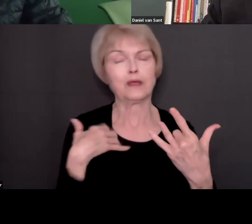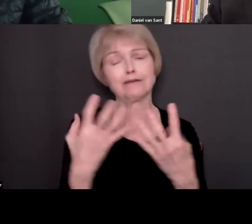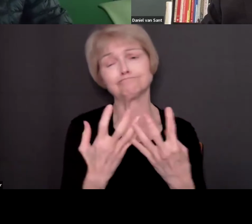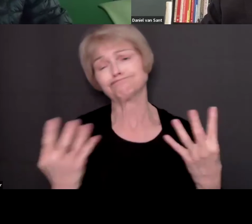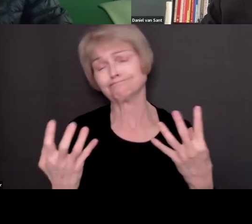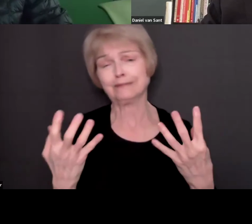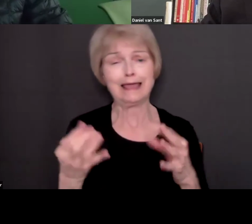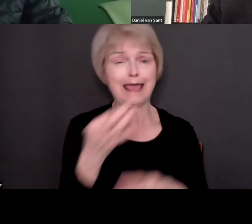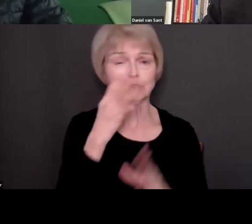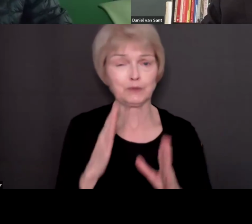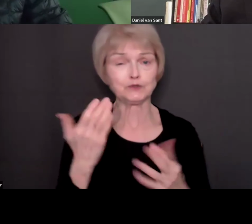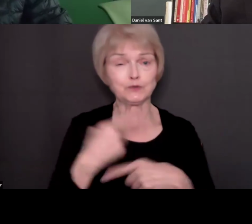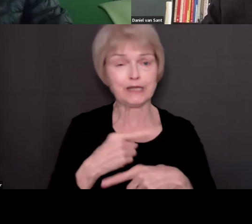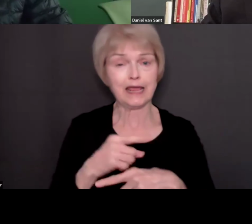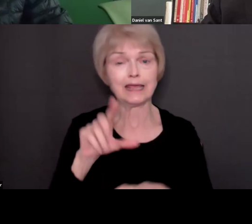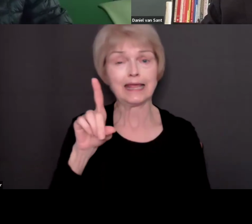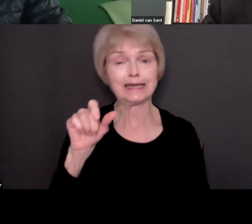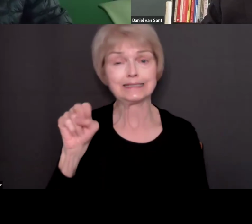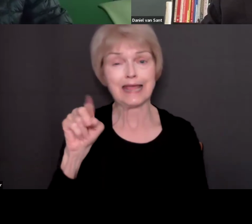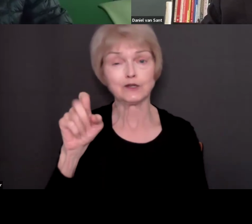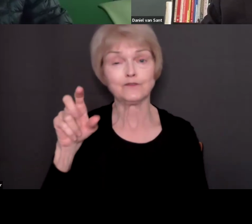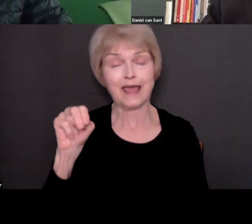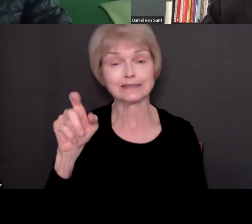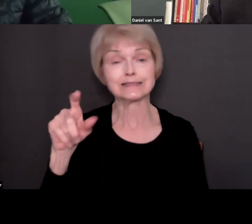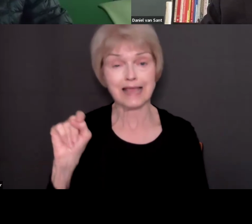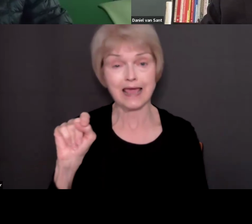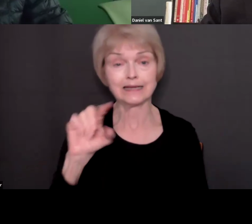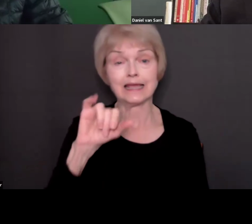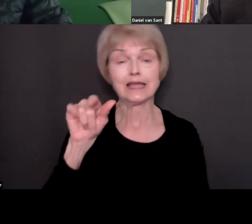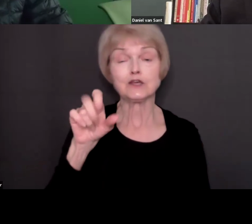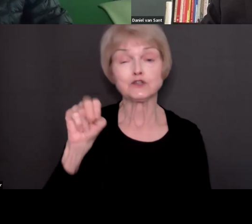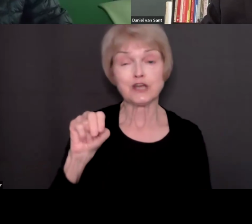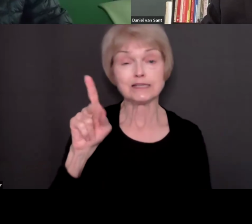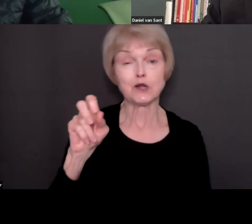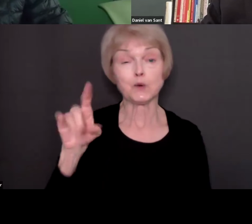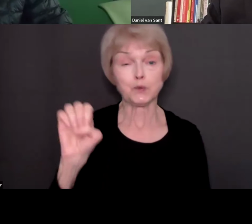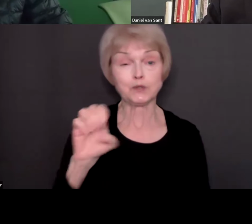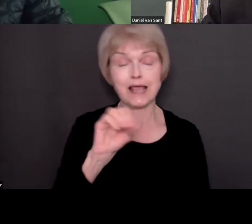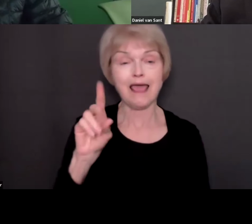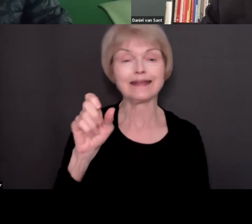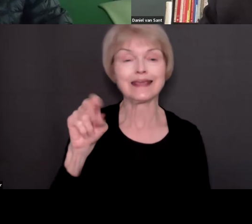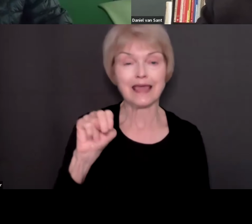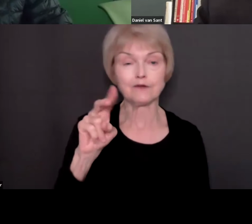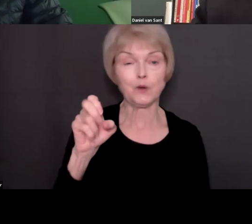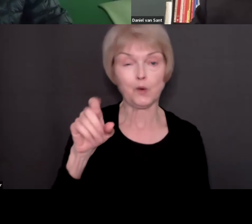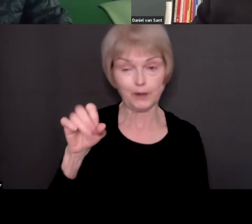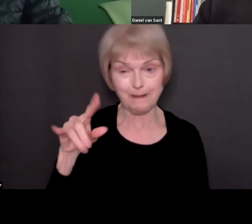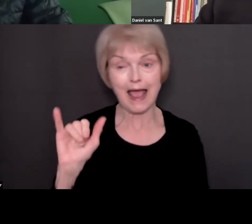Our speakers today are Daniel Van Zant, Jason Cruz and Kevin Nordmeyer, and throughout the session, you're going to hear examples,